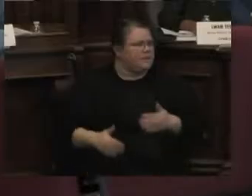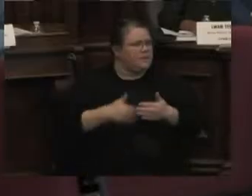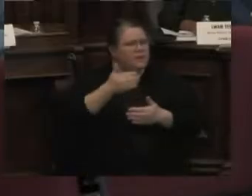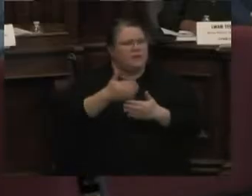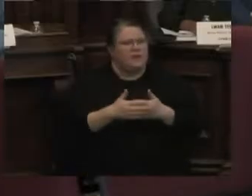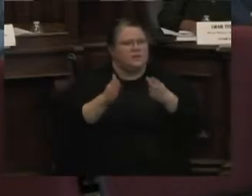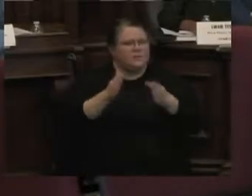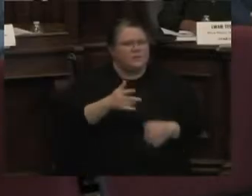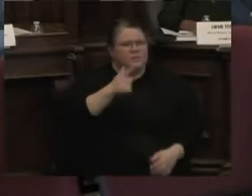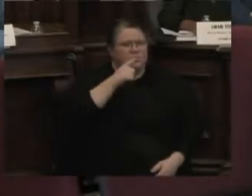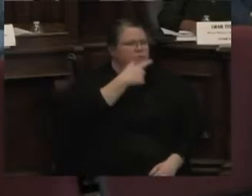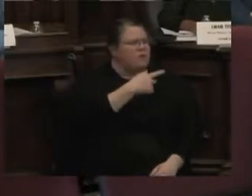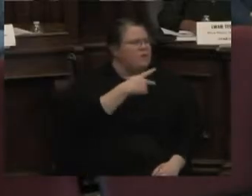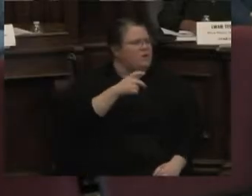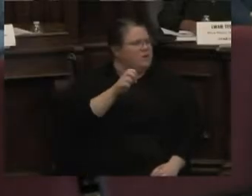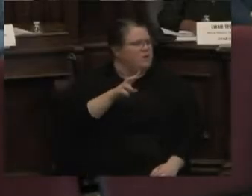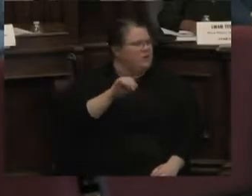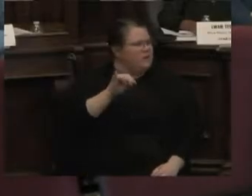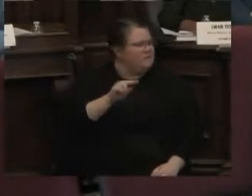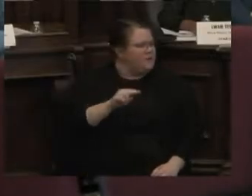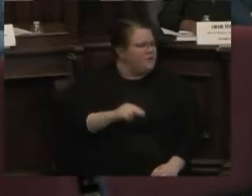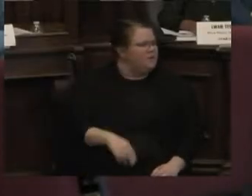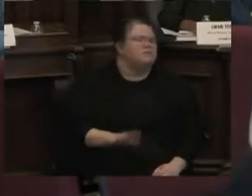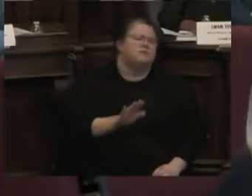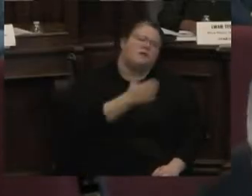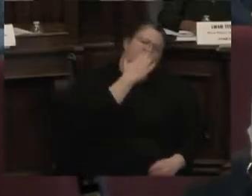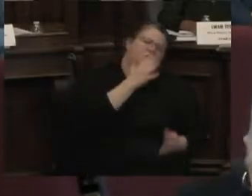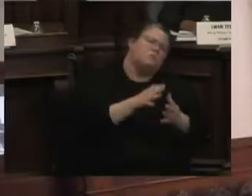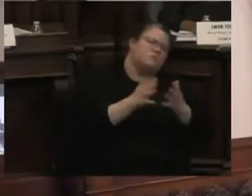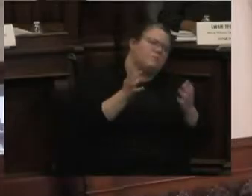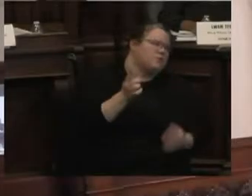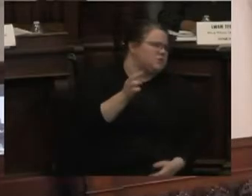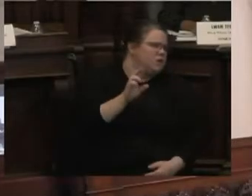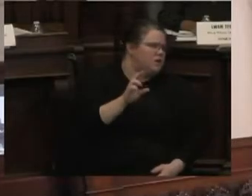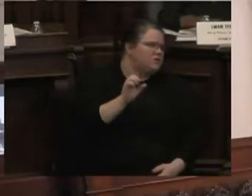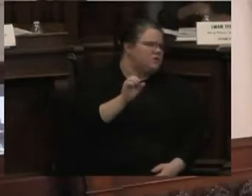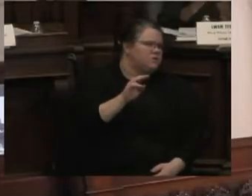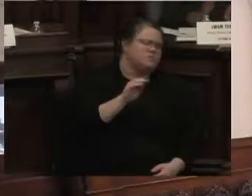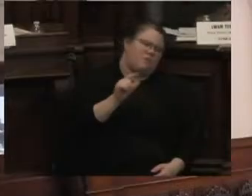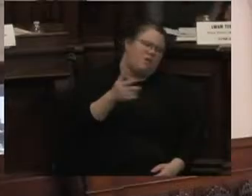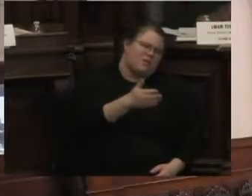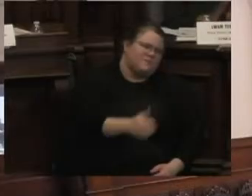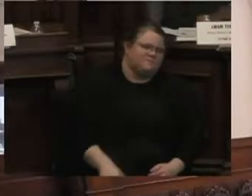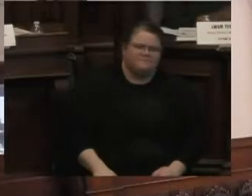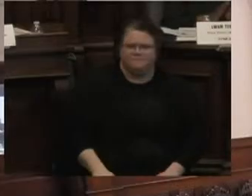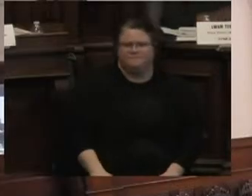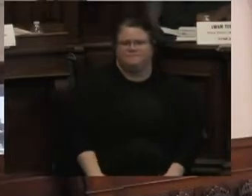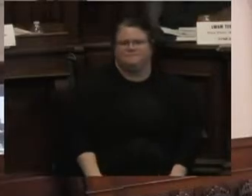thank you for your time. And the next individual who's